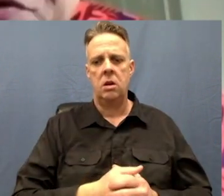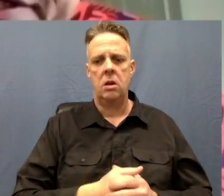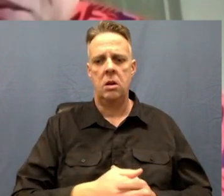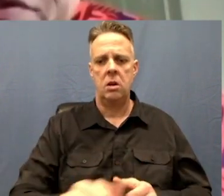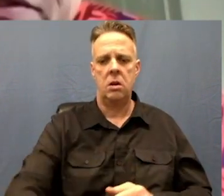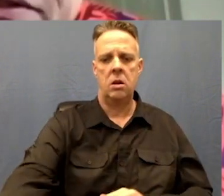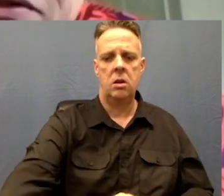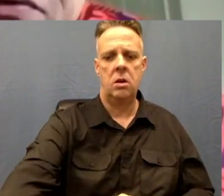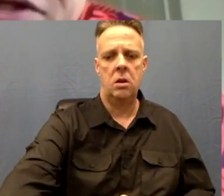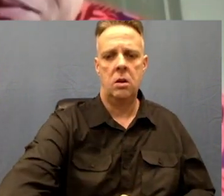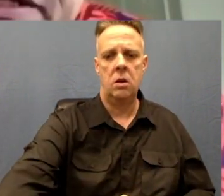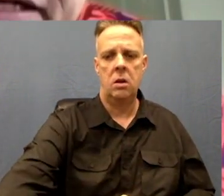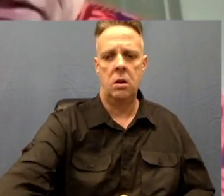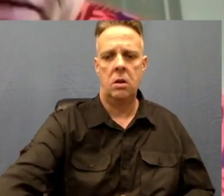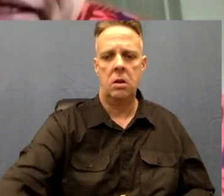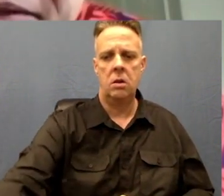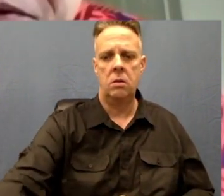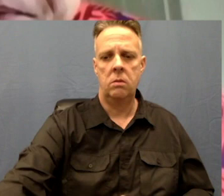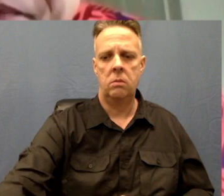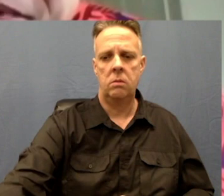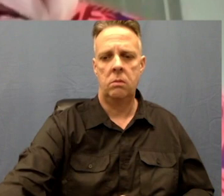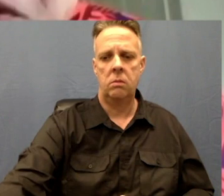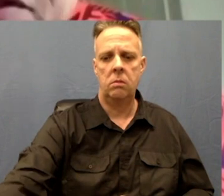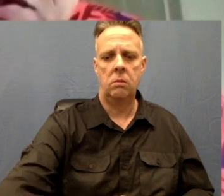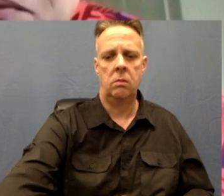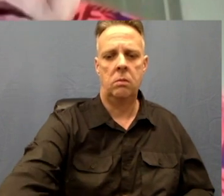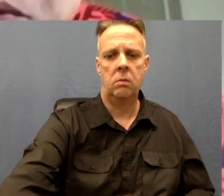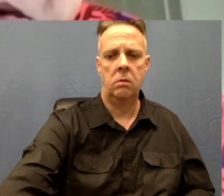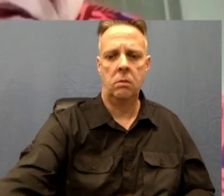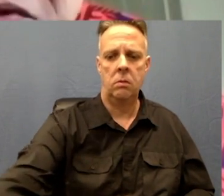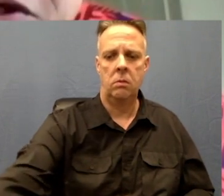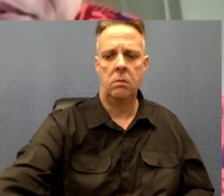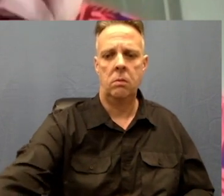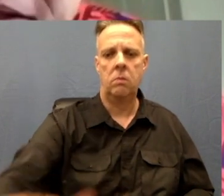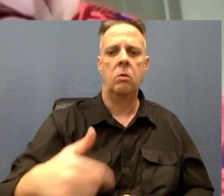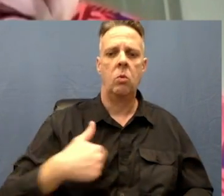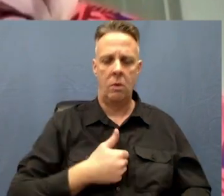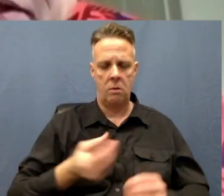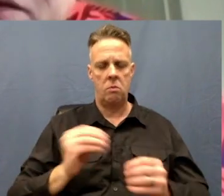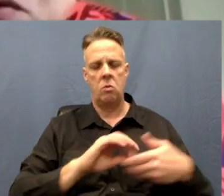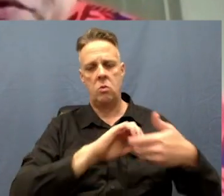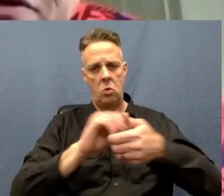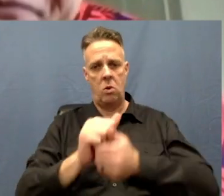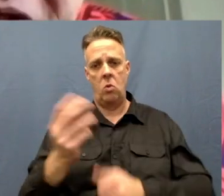HAVE A DIFFERENT TREATY WITH SOME OF THE OTHER ISLANDS. WITH THE WESTERN SAMOA, WITH